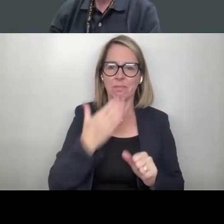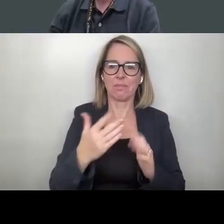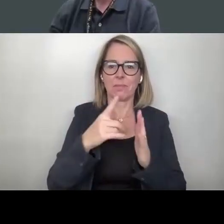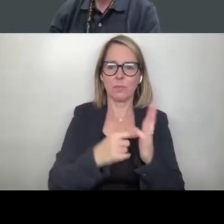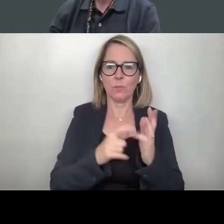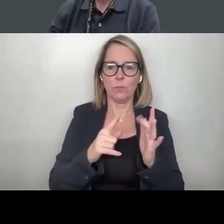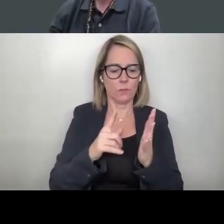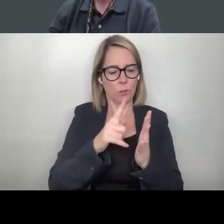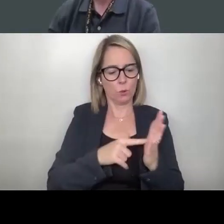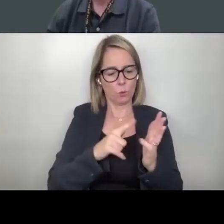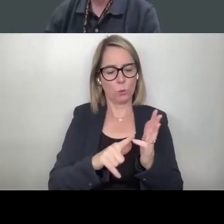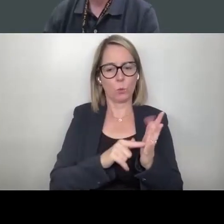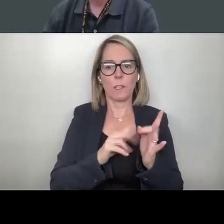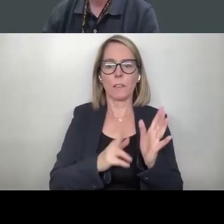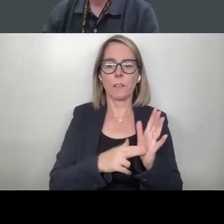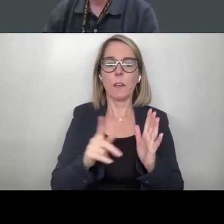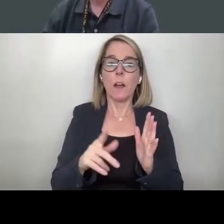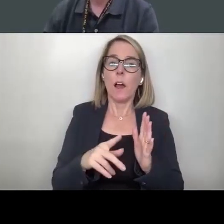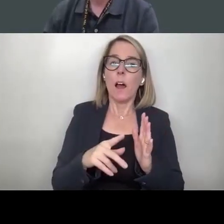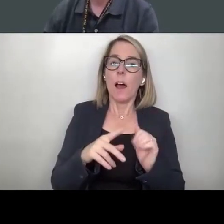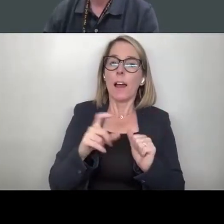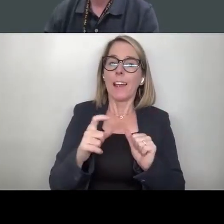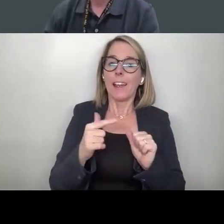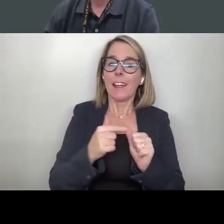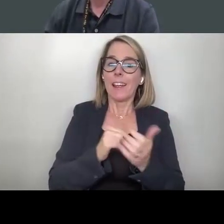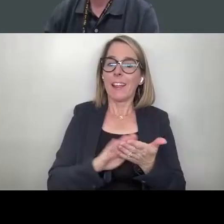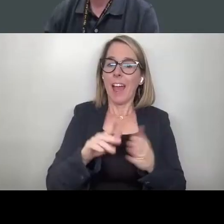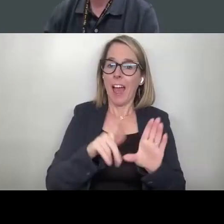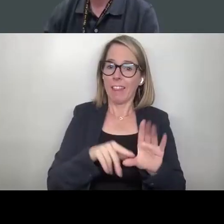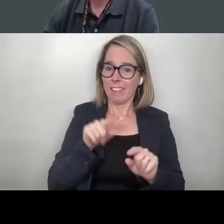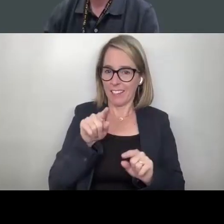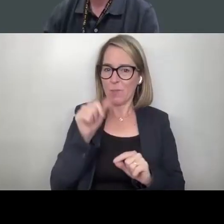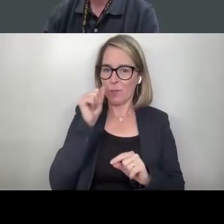it's clear that when patients come into your clinic, they have an amazing experience.